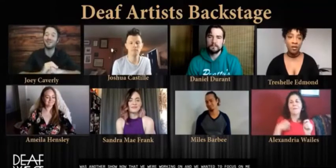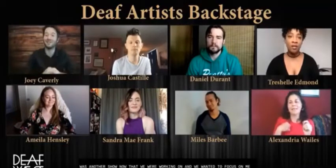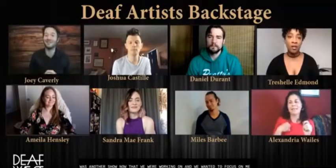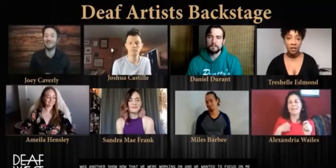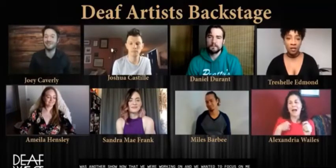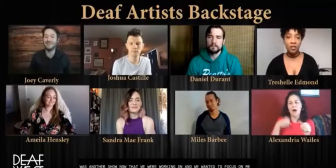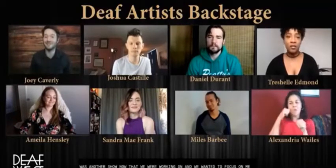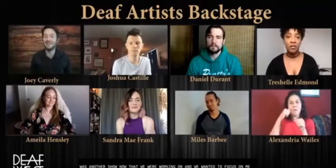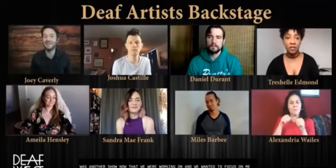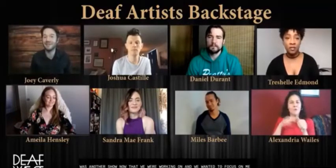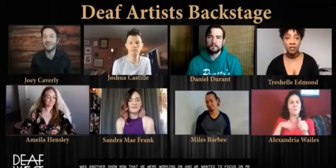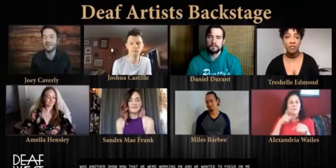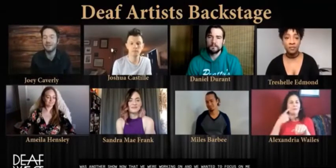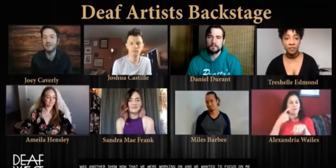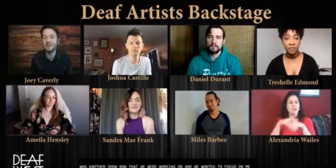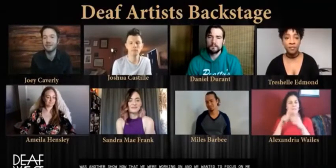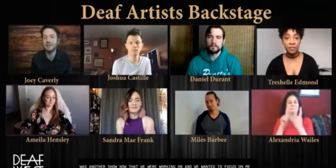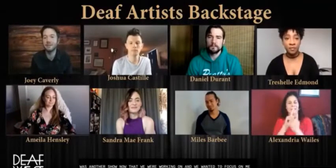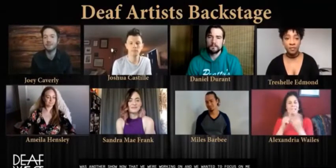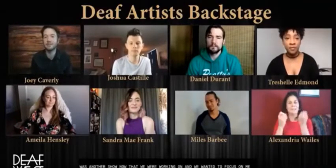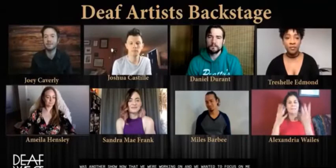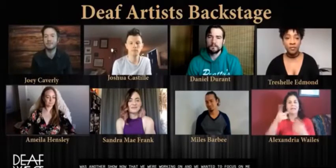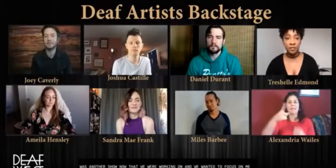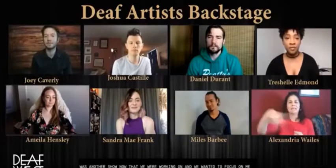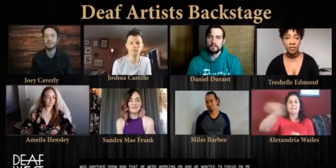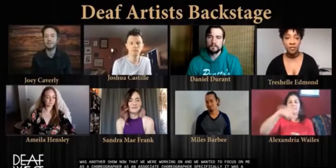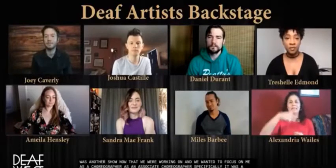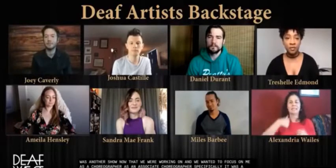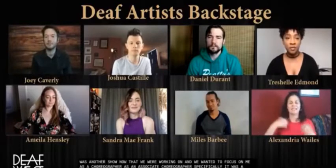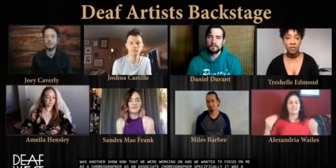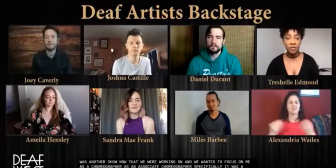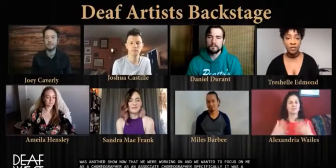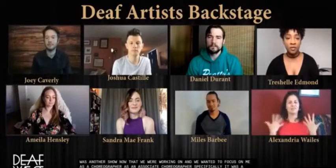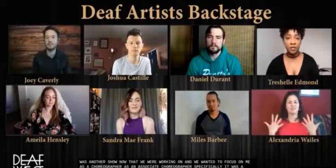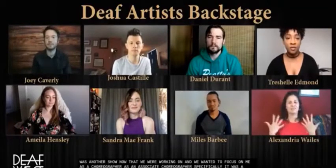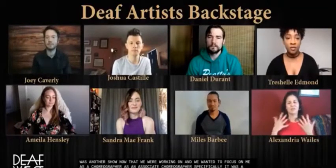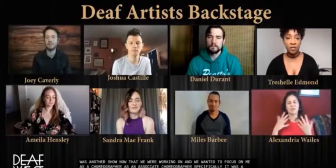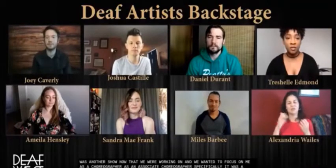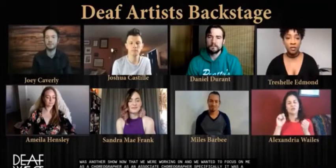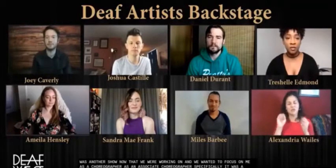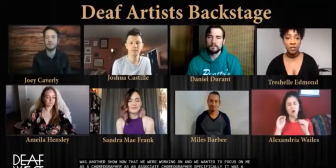In fact, I'm on the creative team, but I can remember my first-time meeting most of the cast members.